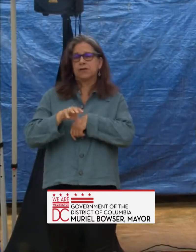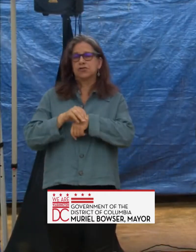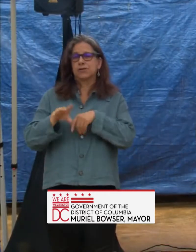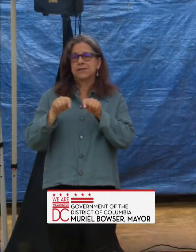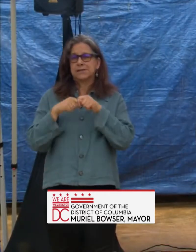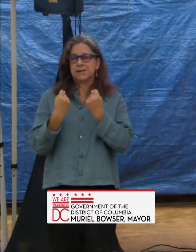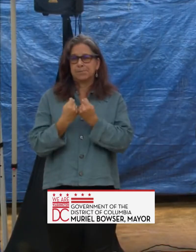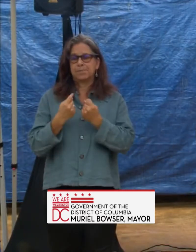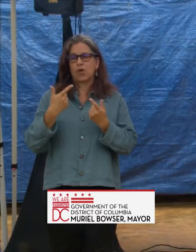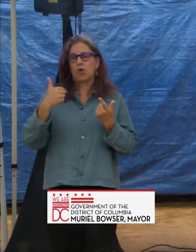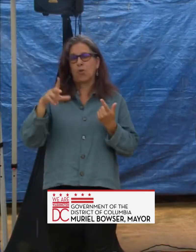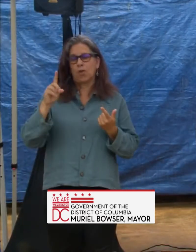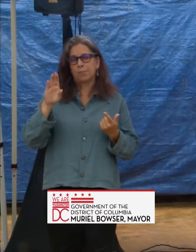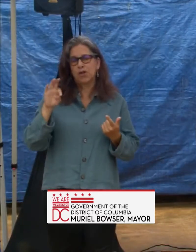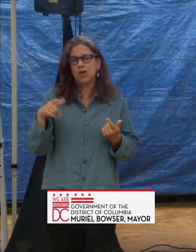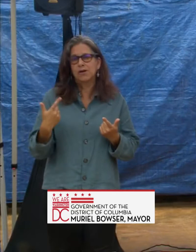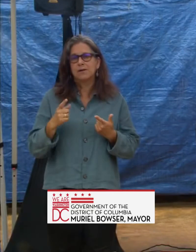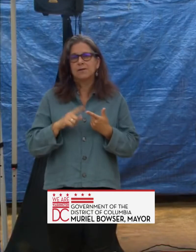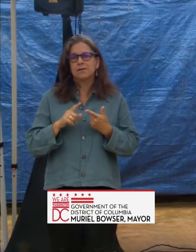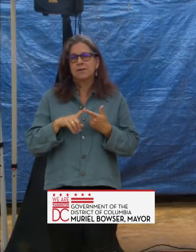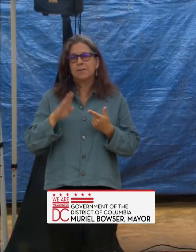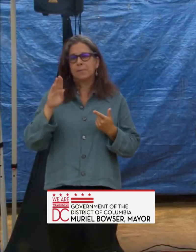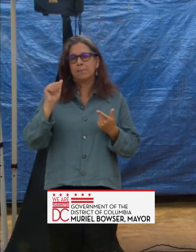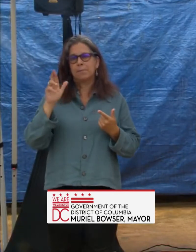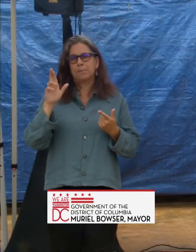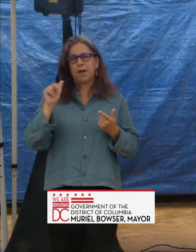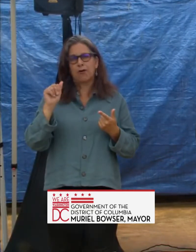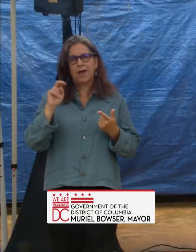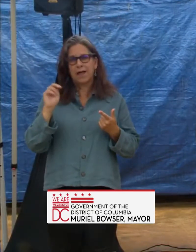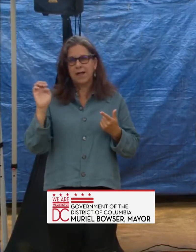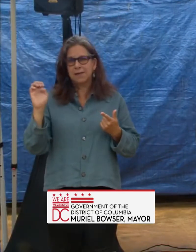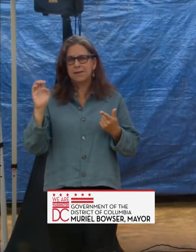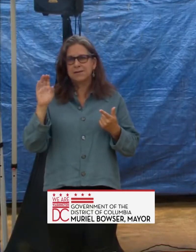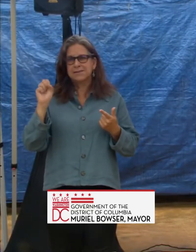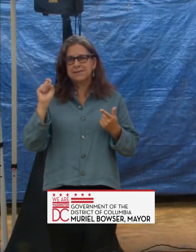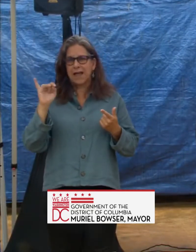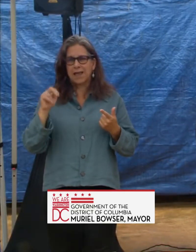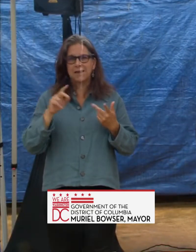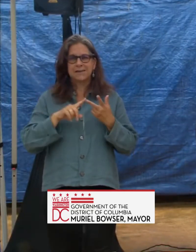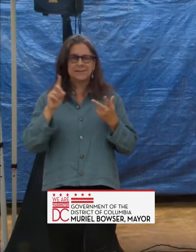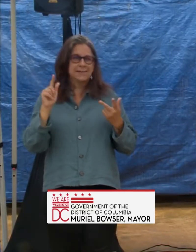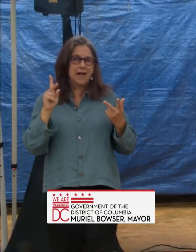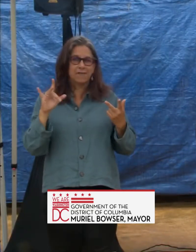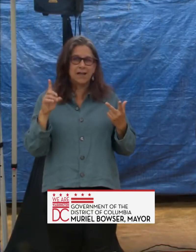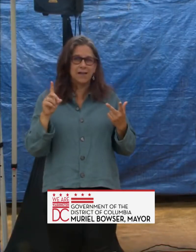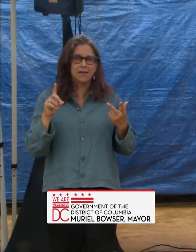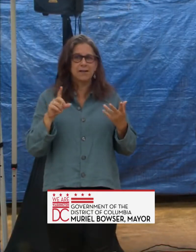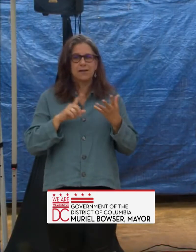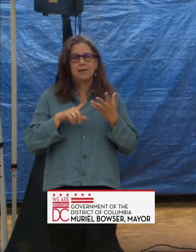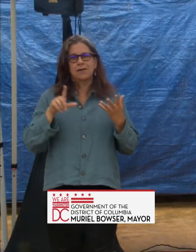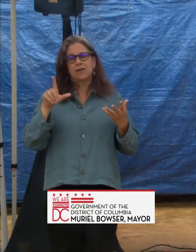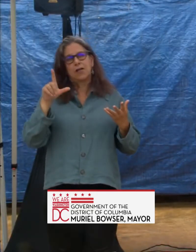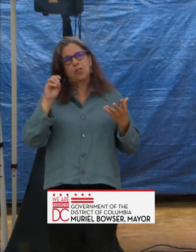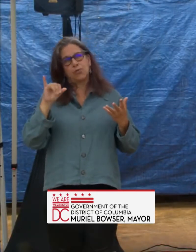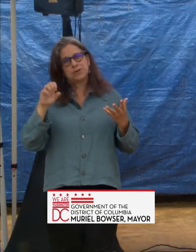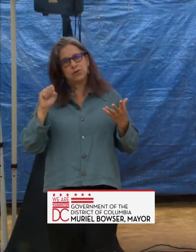BOWSER, MARY ANN STINSON, DANIELLE, LOIS, TIFFANY, TIMMY